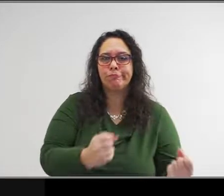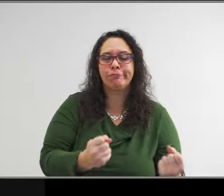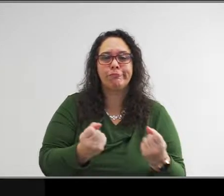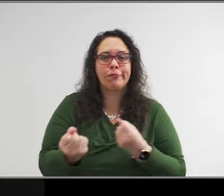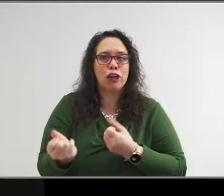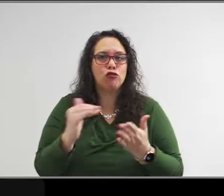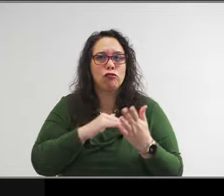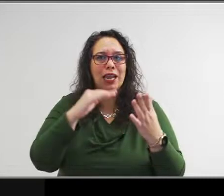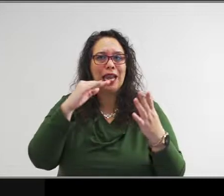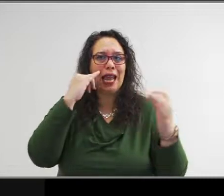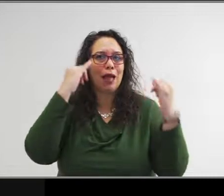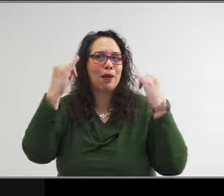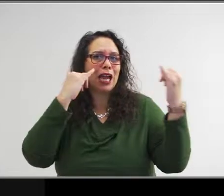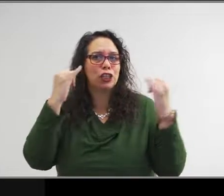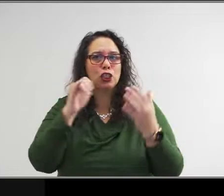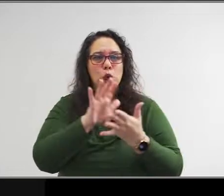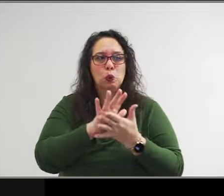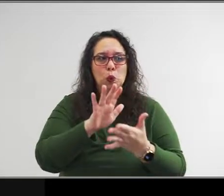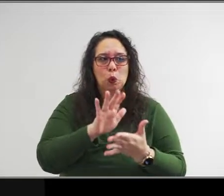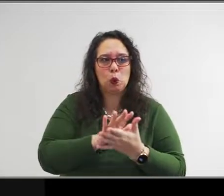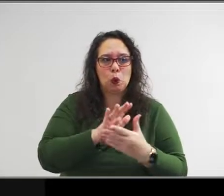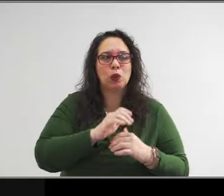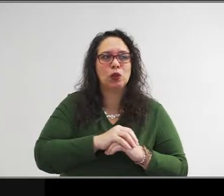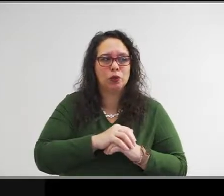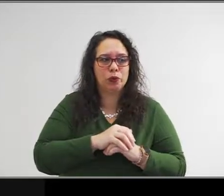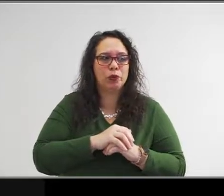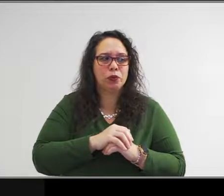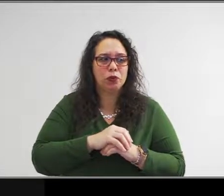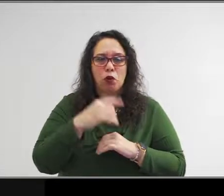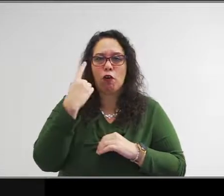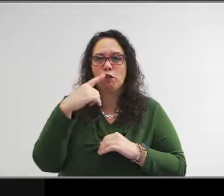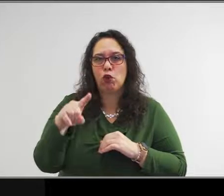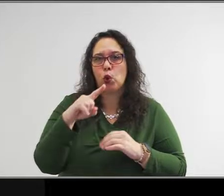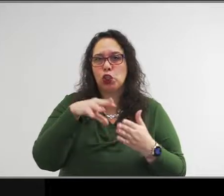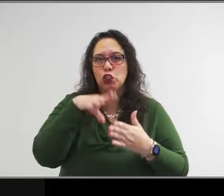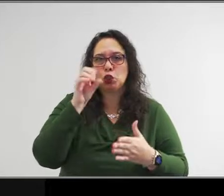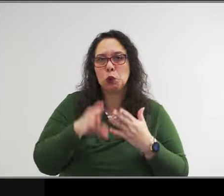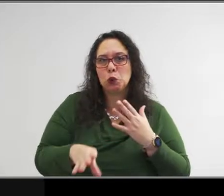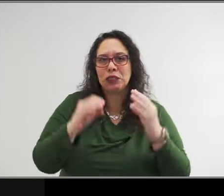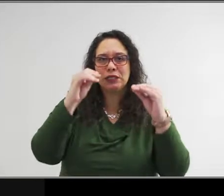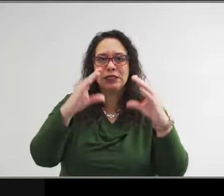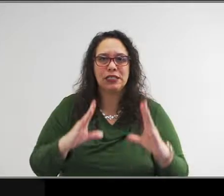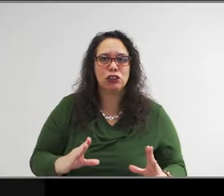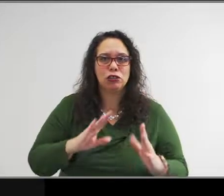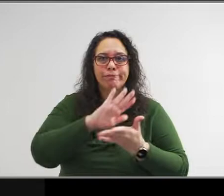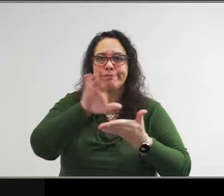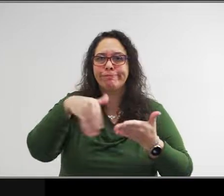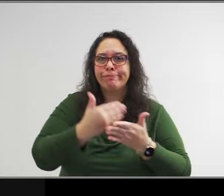for Long Beach School district students, teachers, and entire learning community.